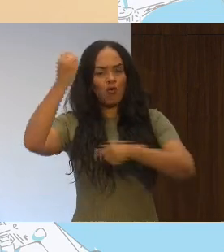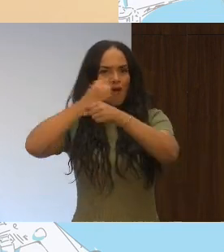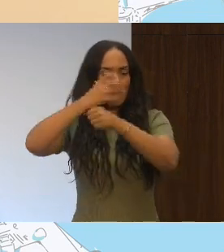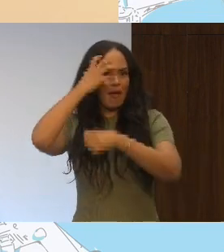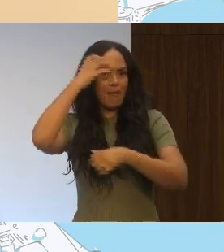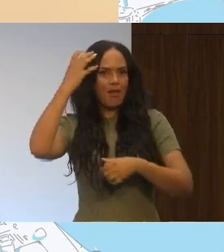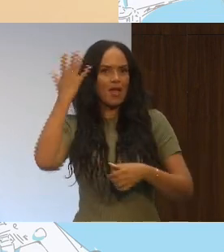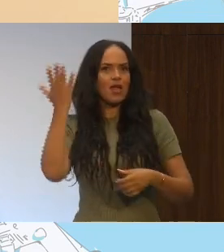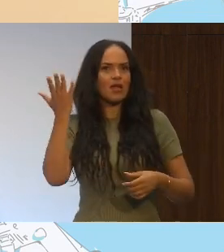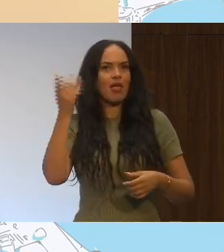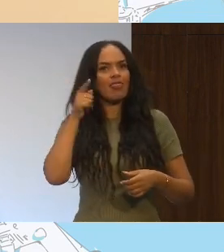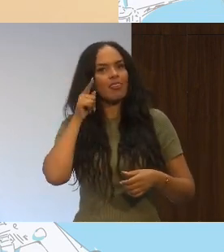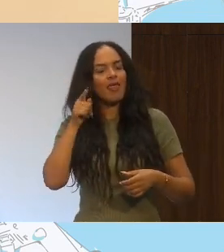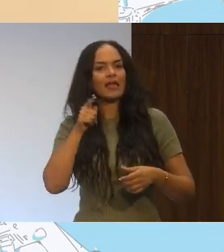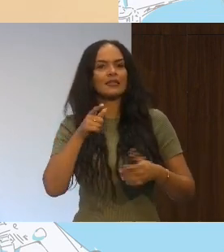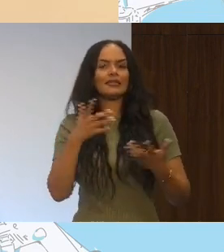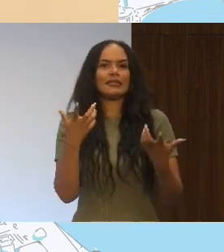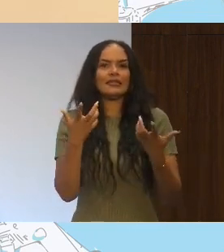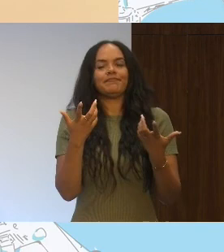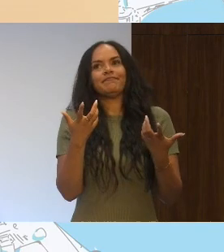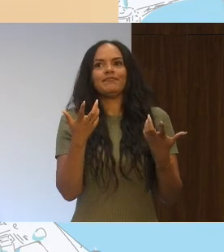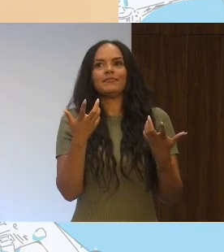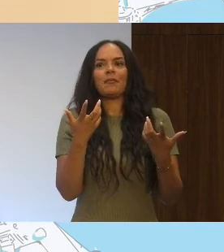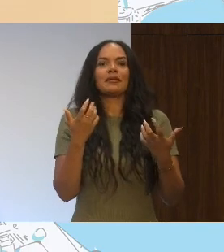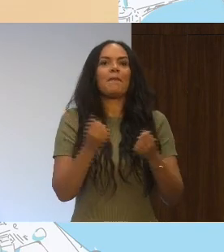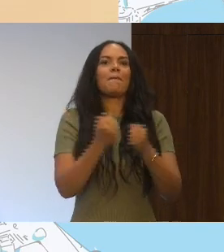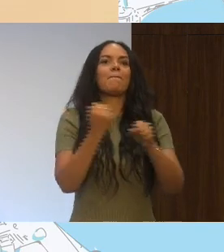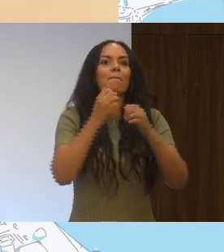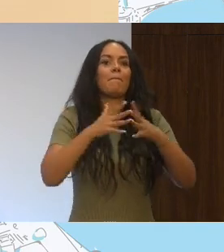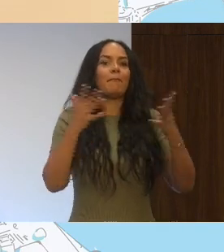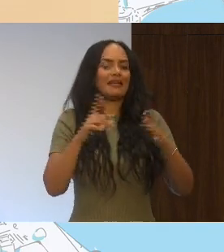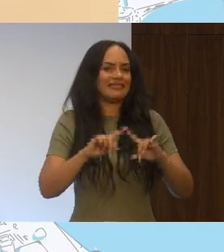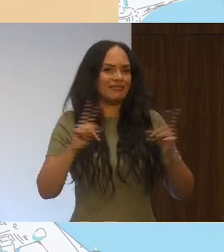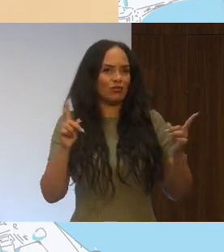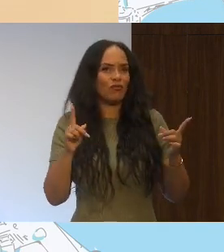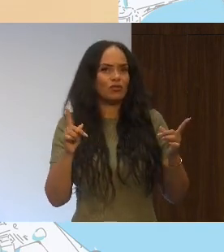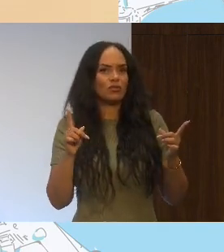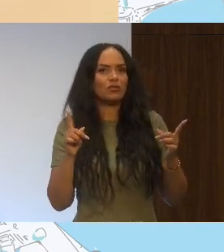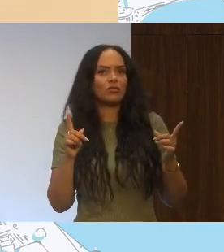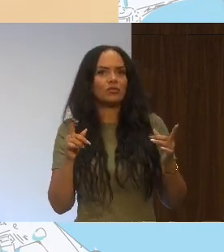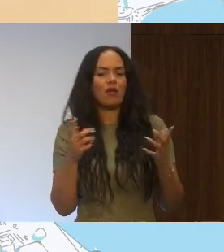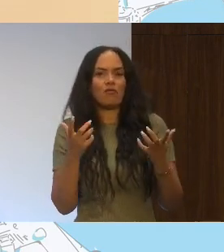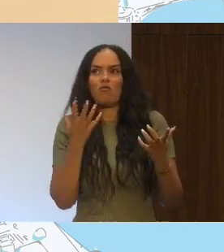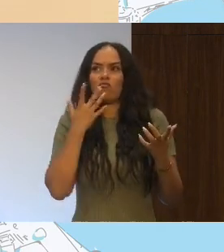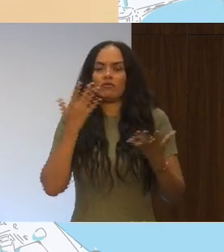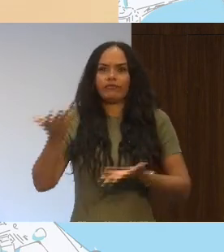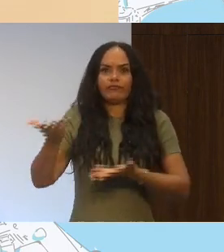will make or break quickly this is done. So when Rob asks for your support, if you don't give it to him,